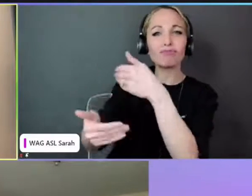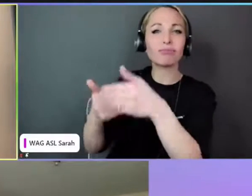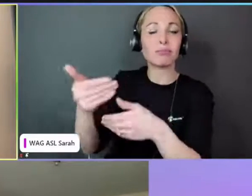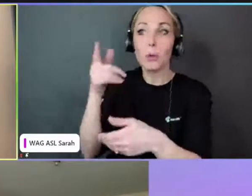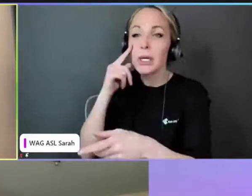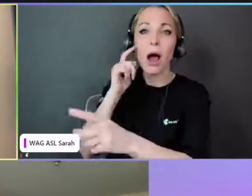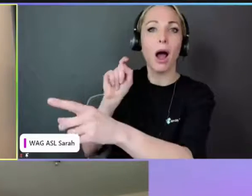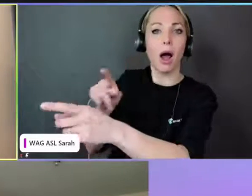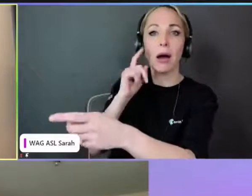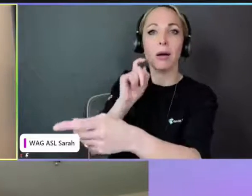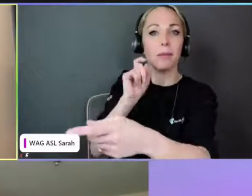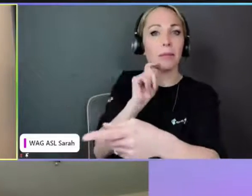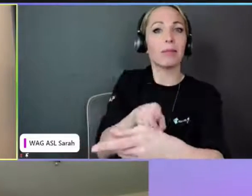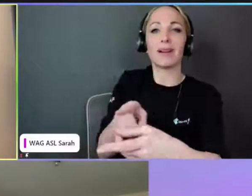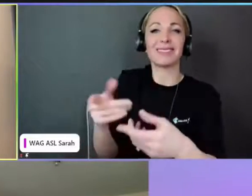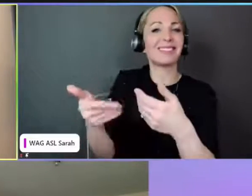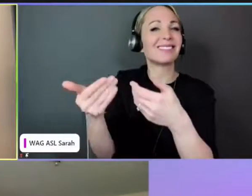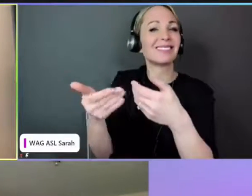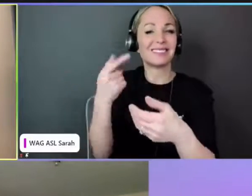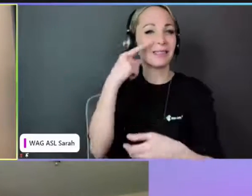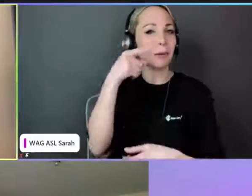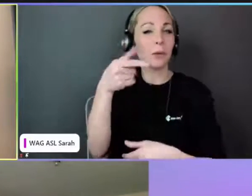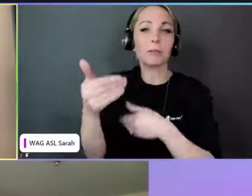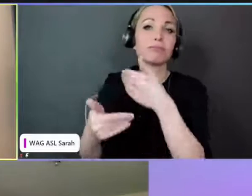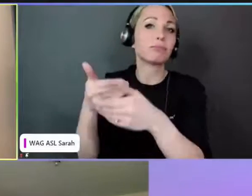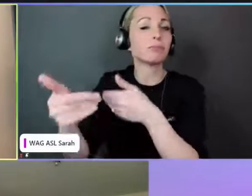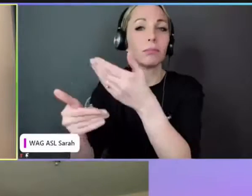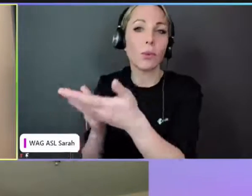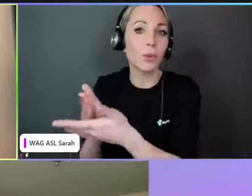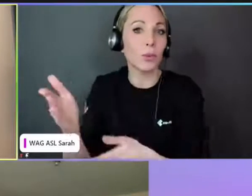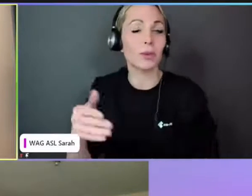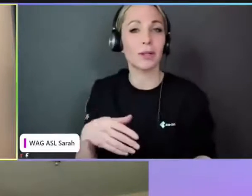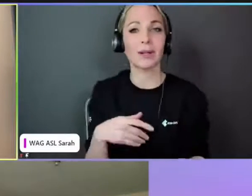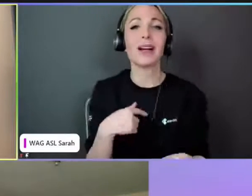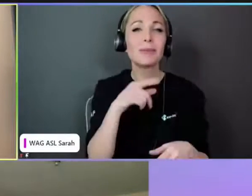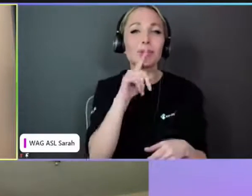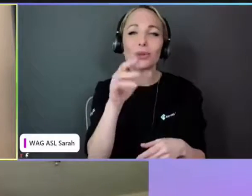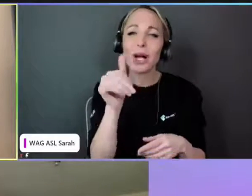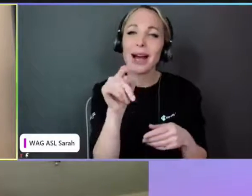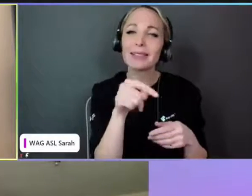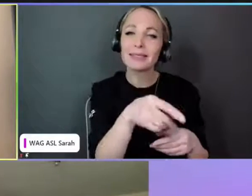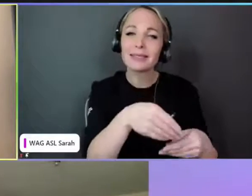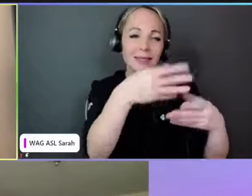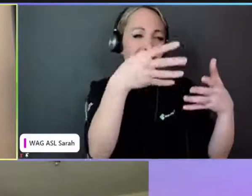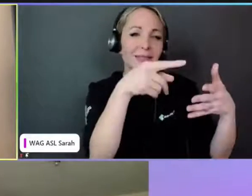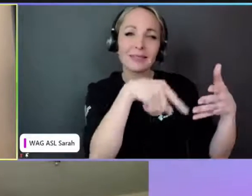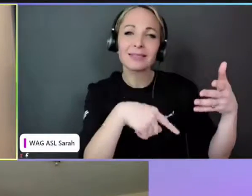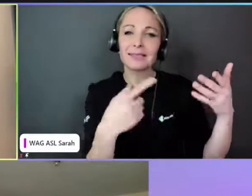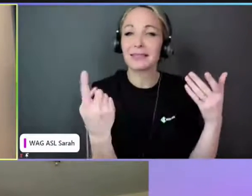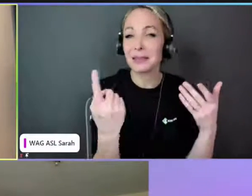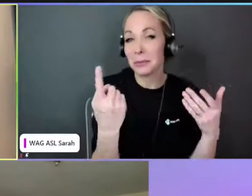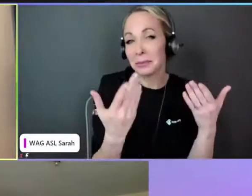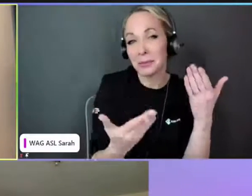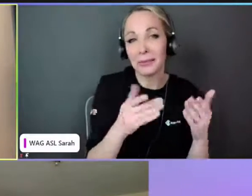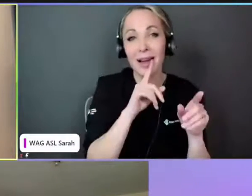in chat, but just to reiterate for any users of any of our current tools who might be concerned, we're not discontinuing anything.